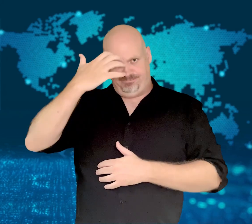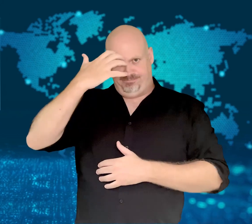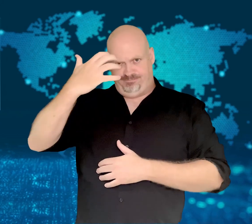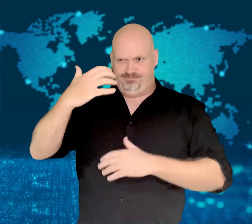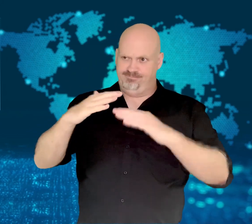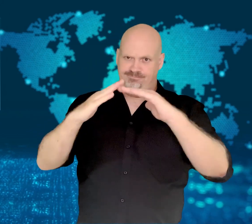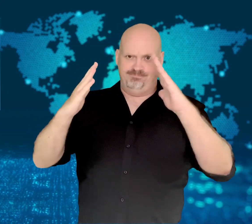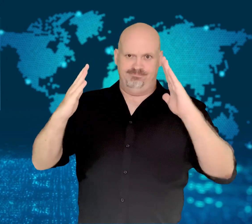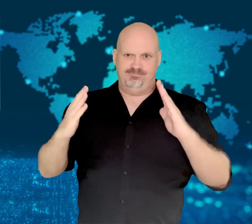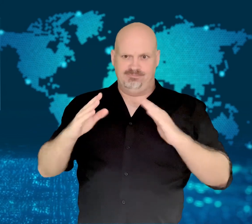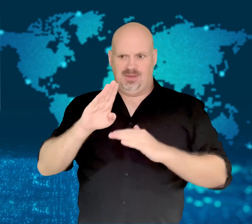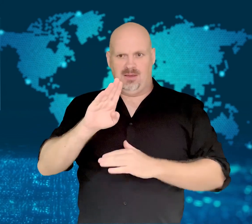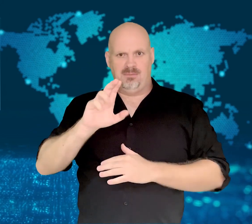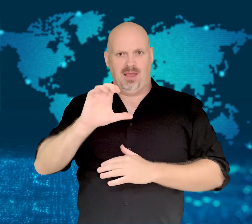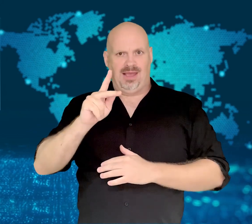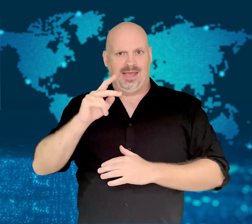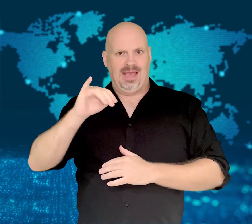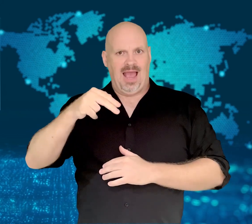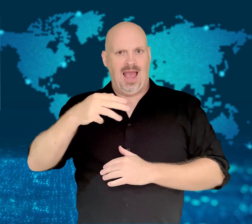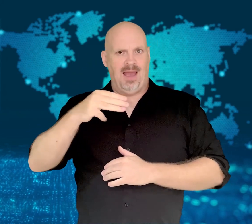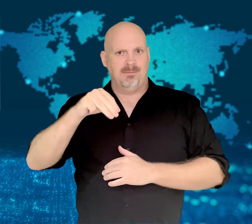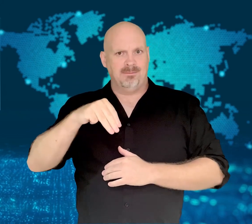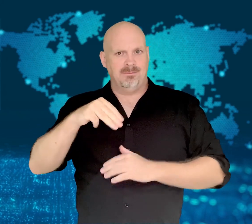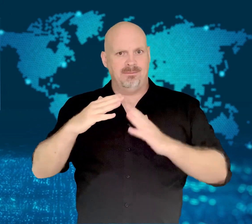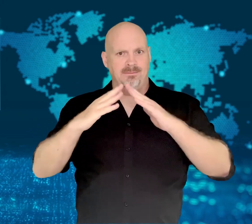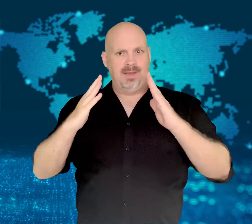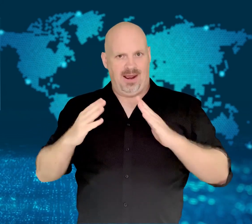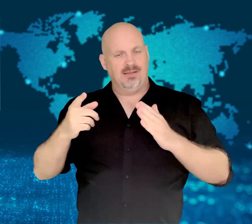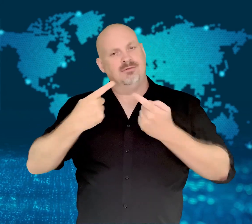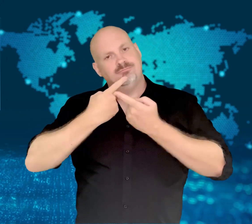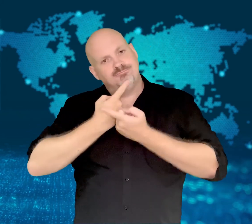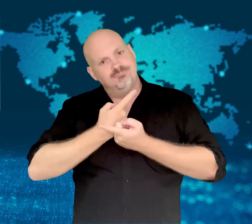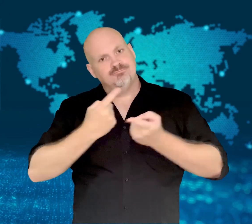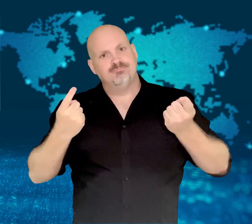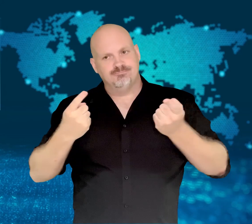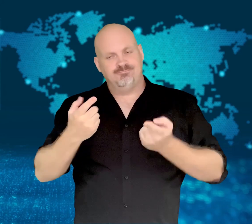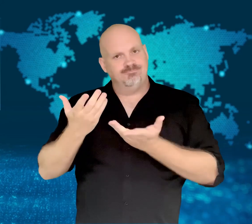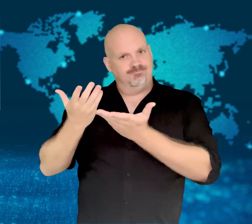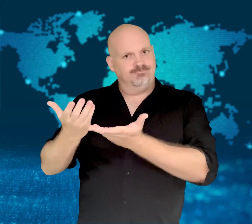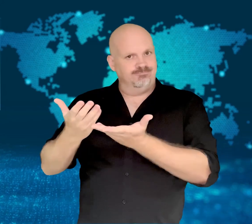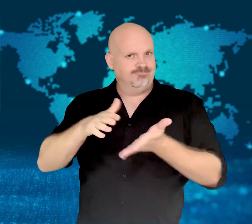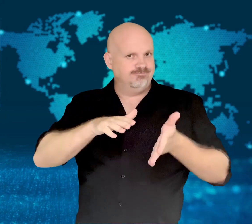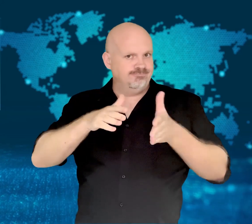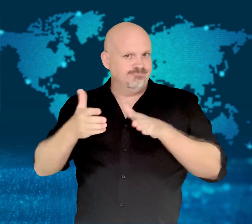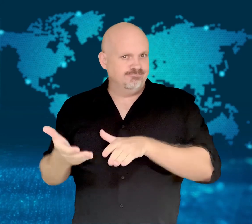It came two days after she was pictured smiling and greeting